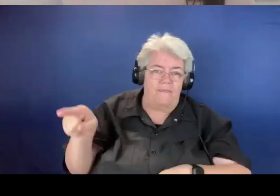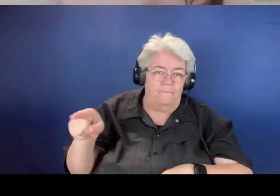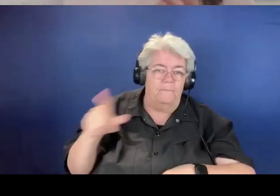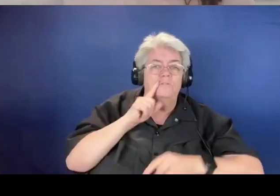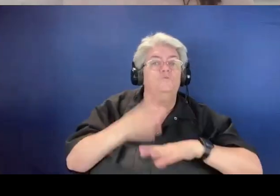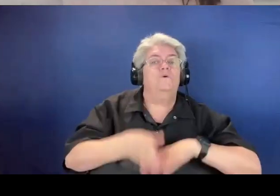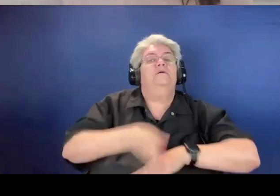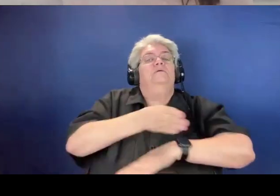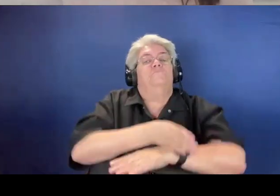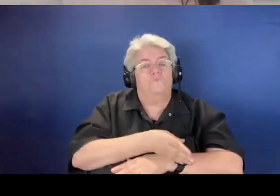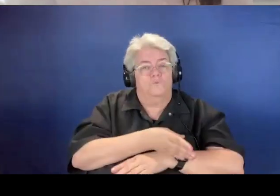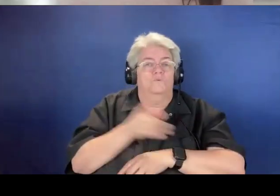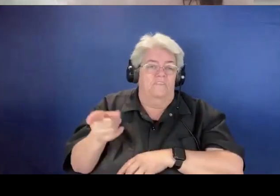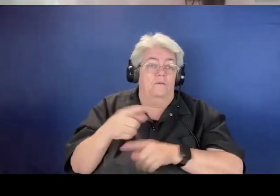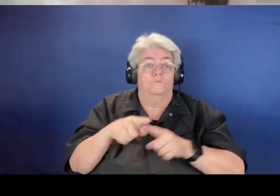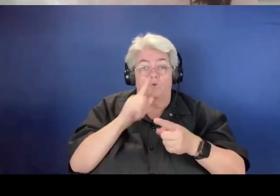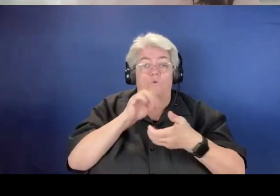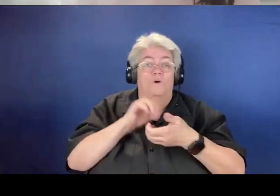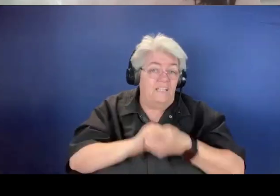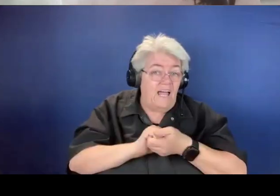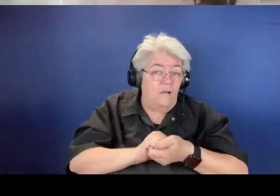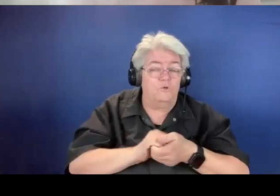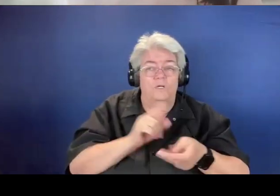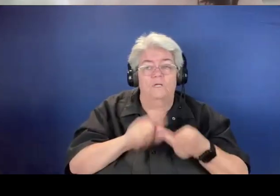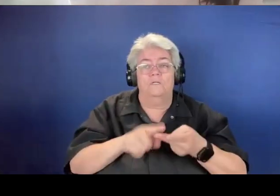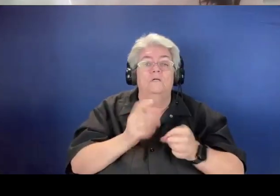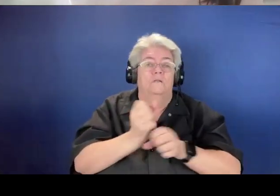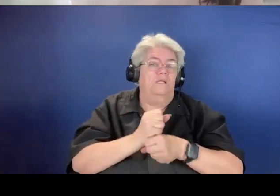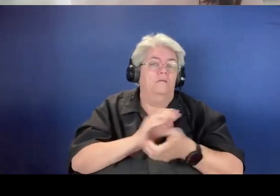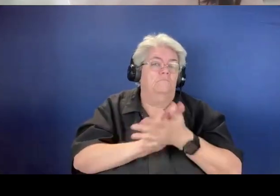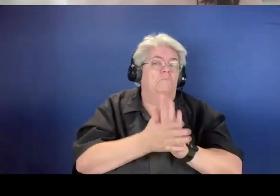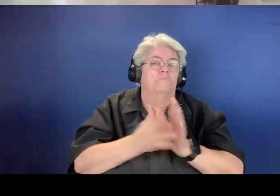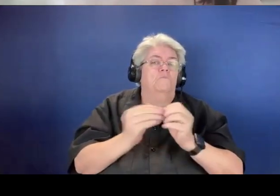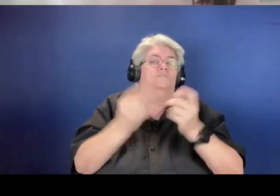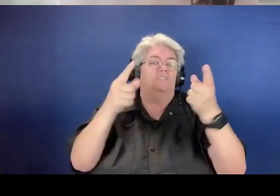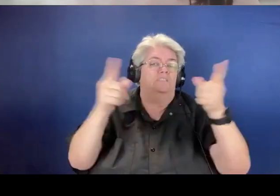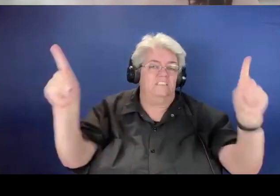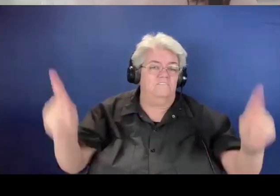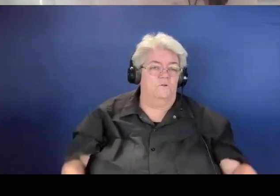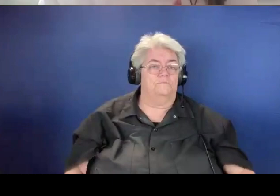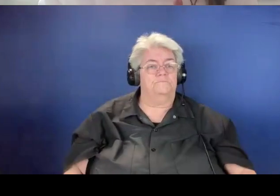So we're we want to collaborate with them and make it as successful as possible.